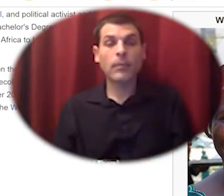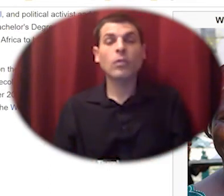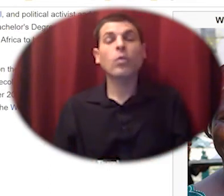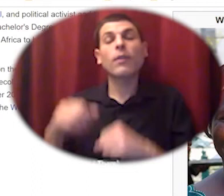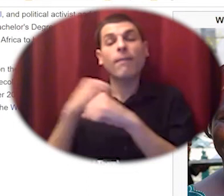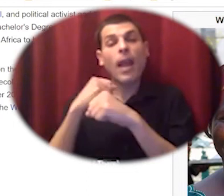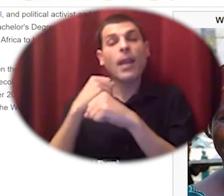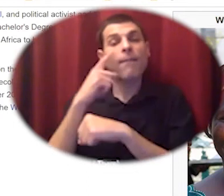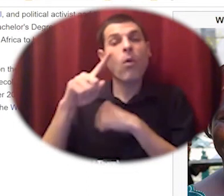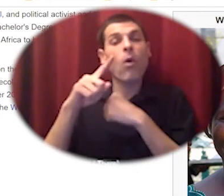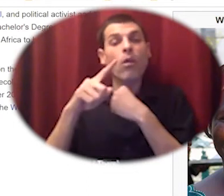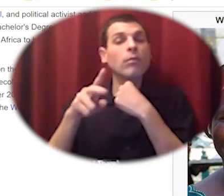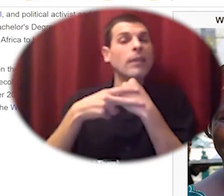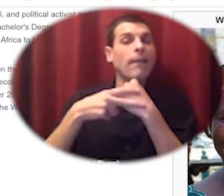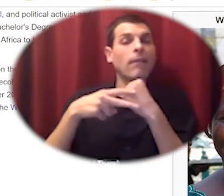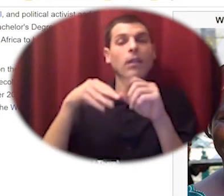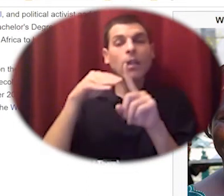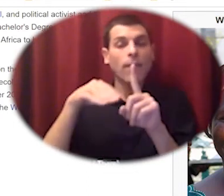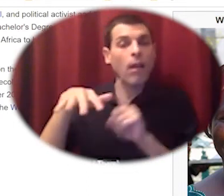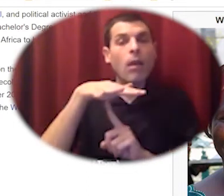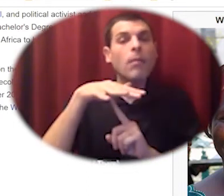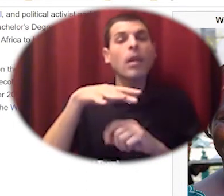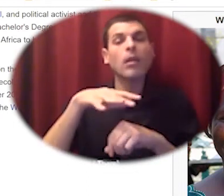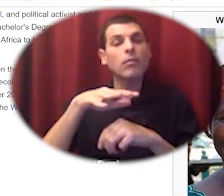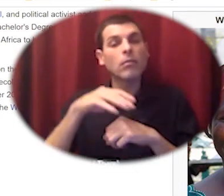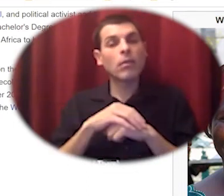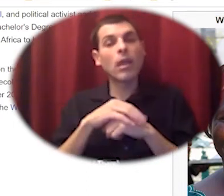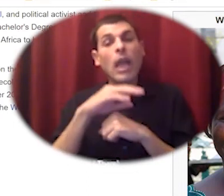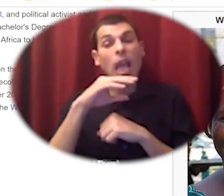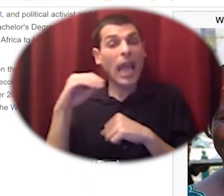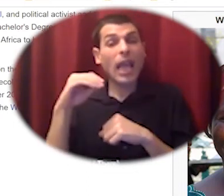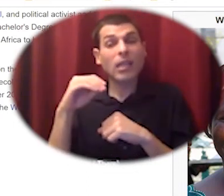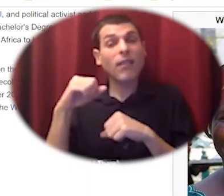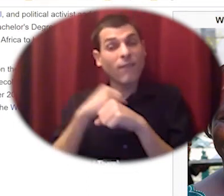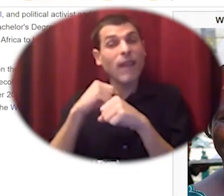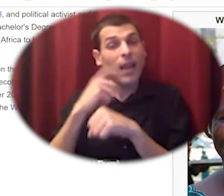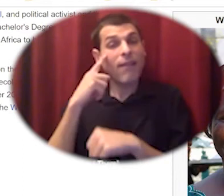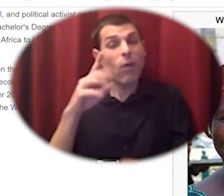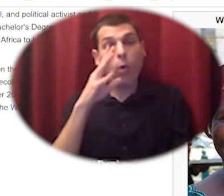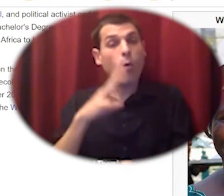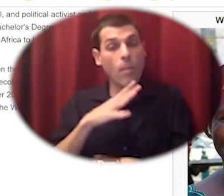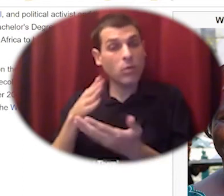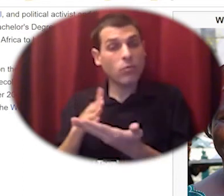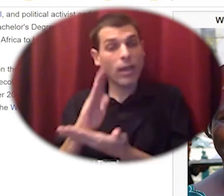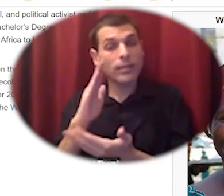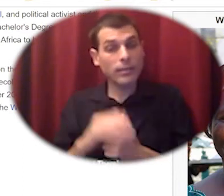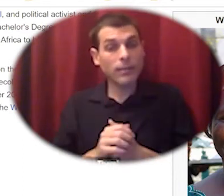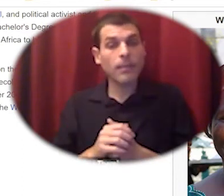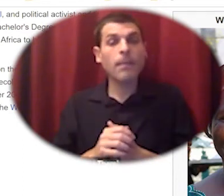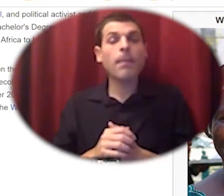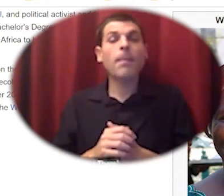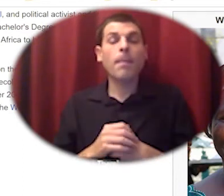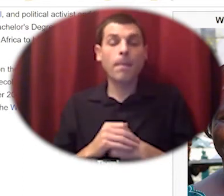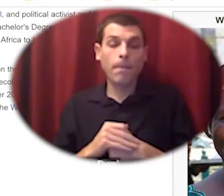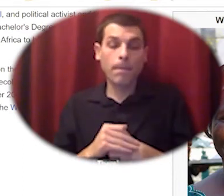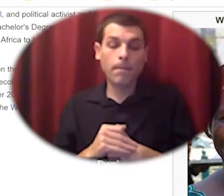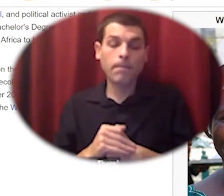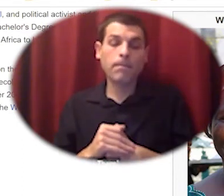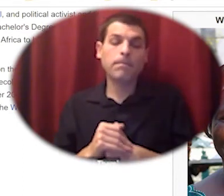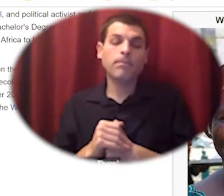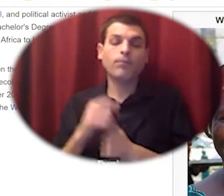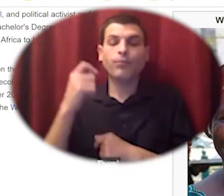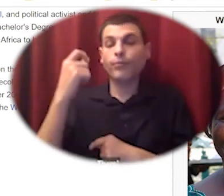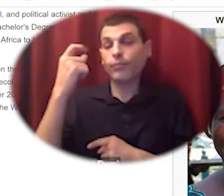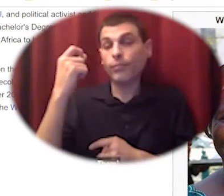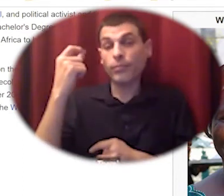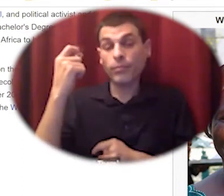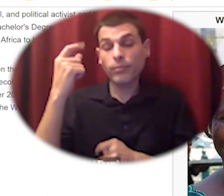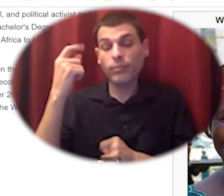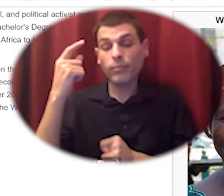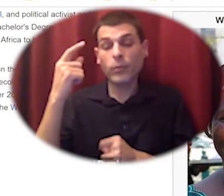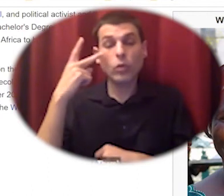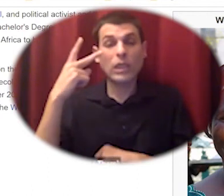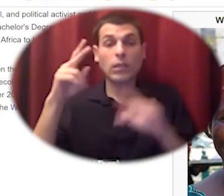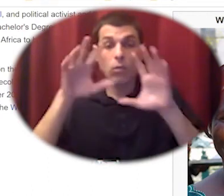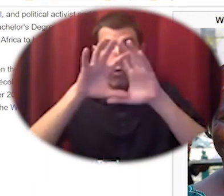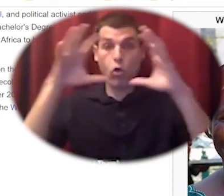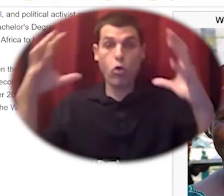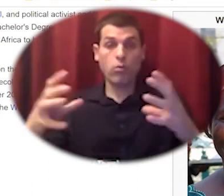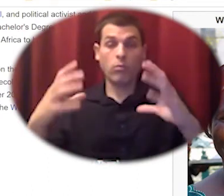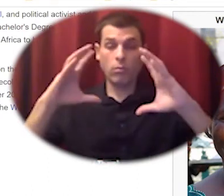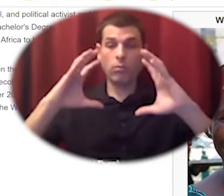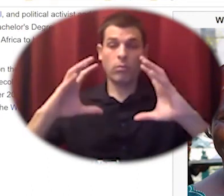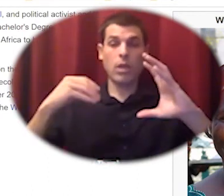women's rights because with desertification happening across the equator and heading southward